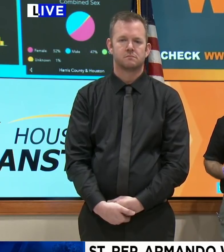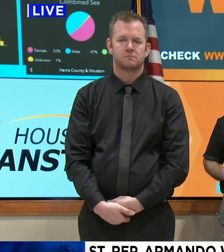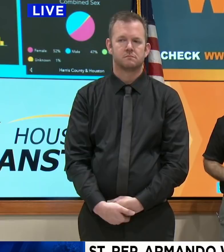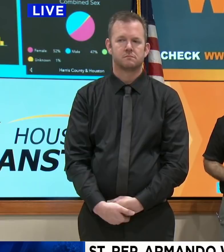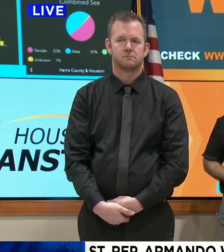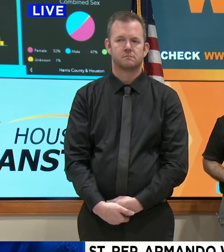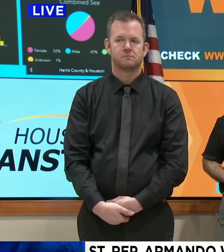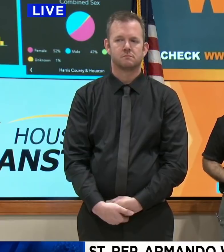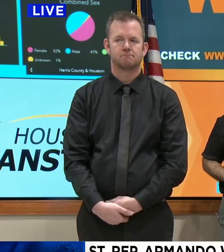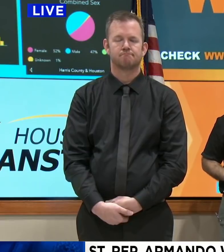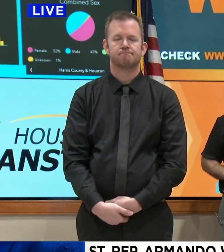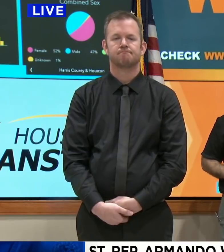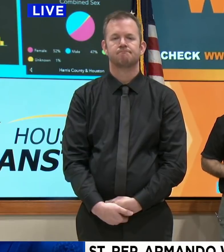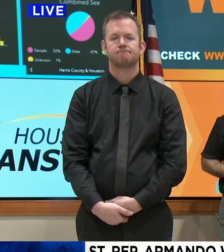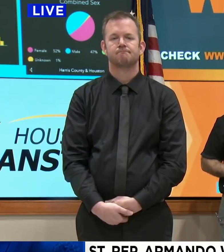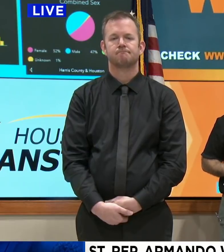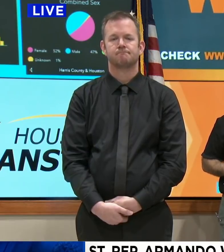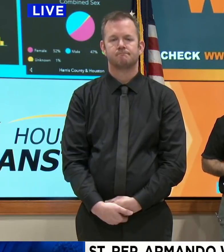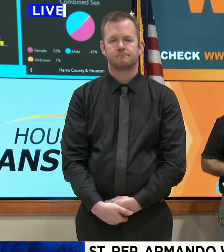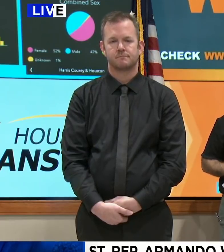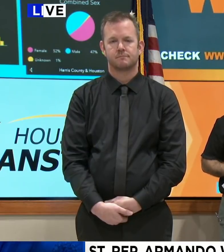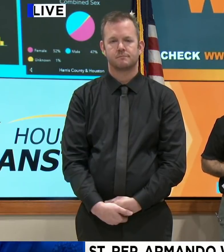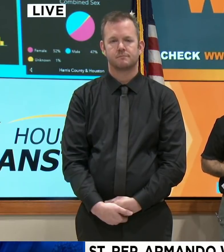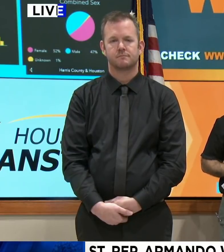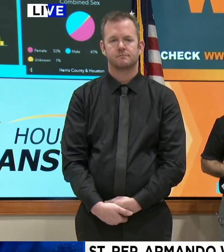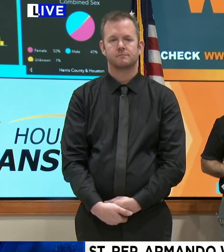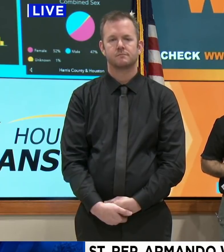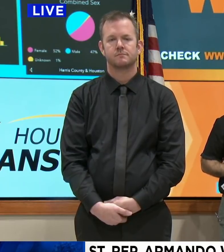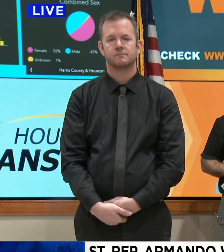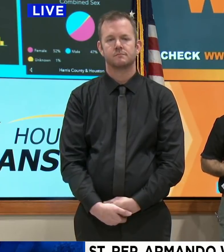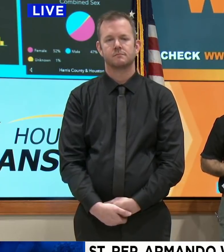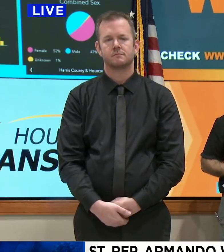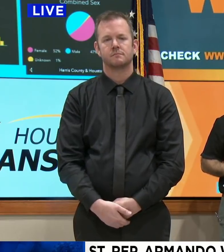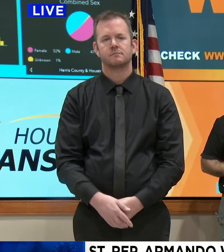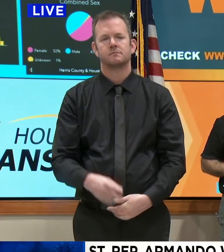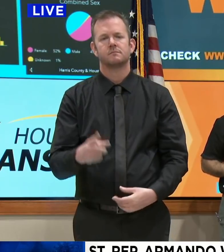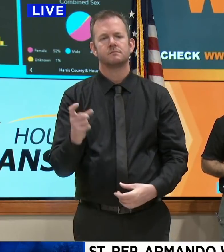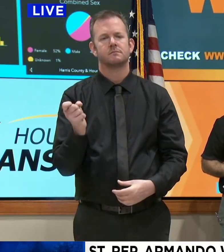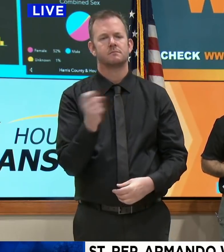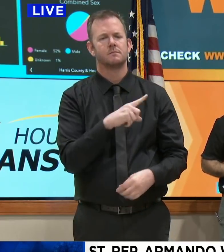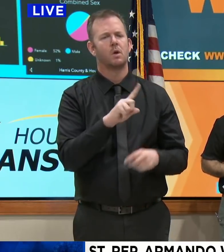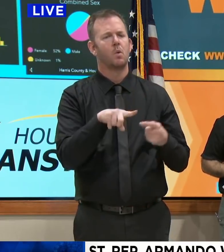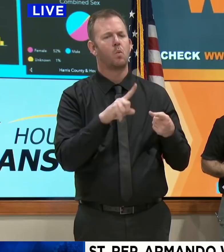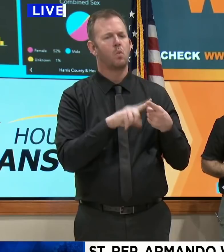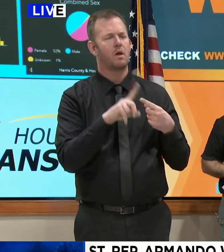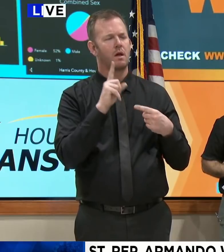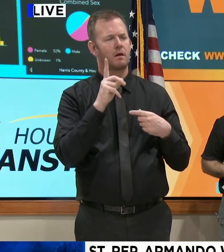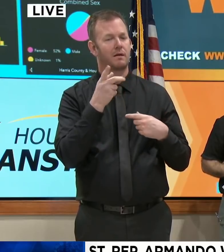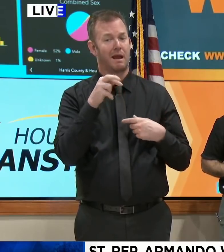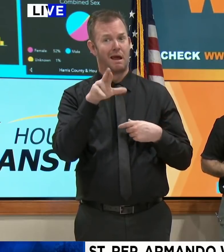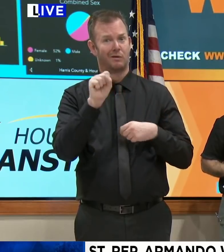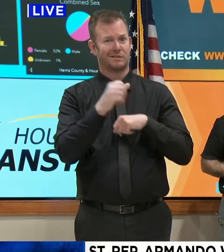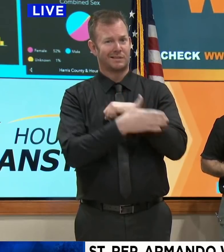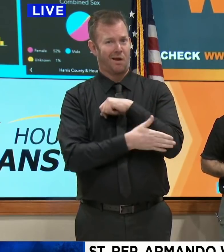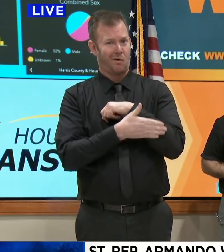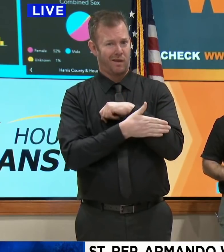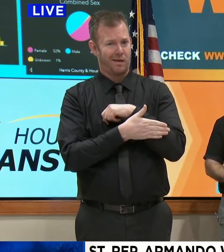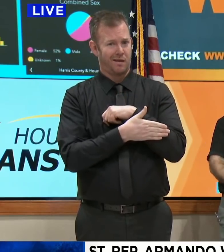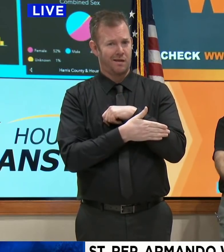together we need to save lives and we to need to save lives and we to save livelihoods during this save livelihoods during this time will really have an time will really have an opportunity to show opportunity to show the country.